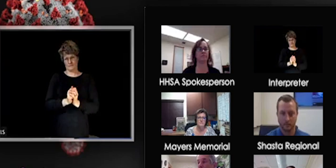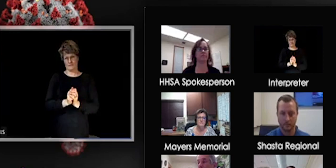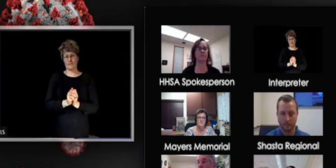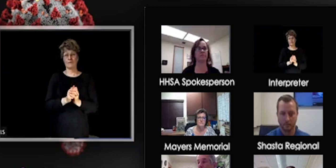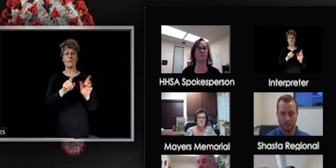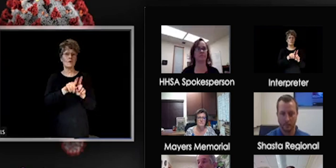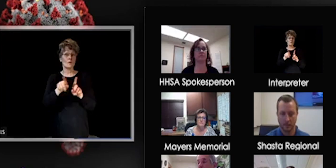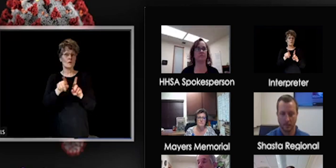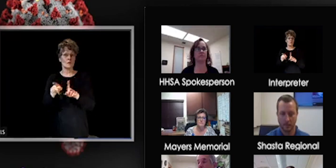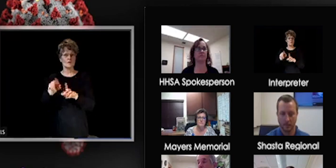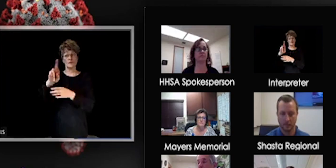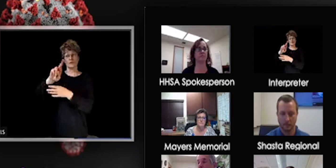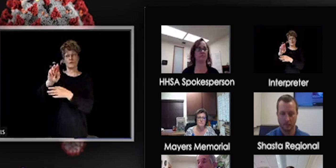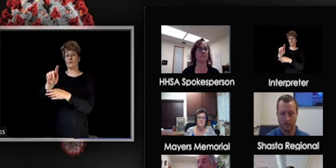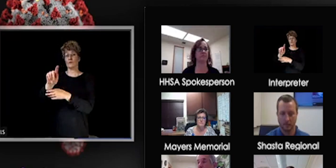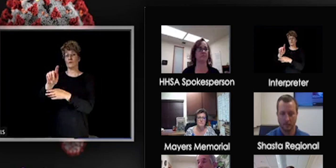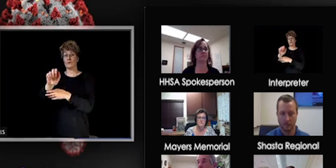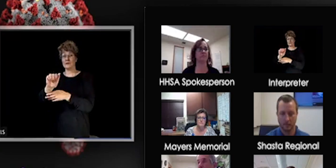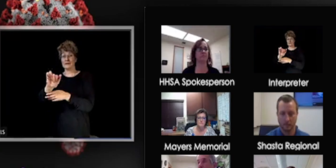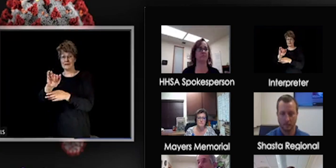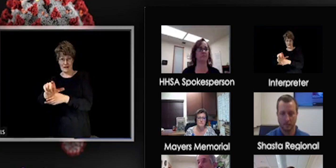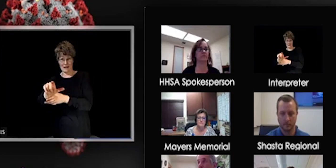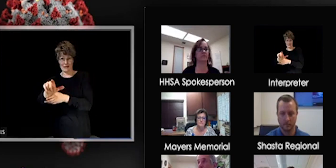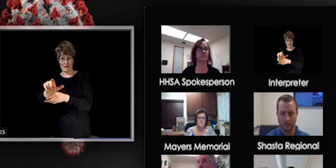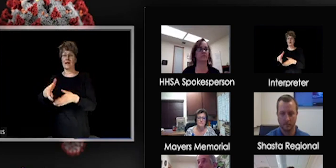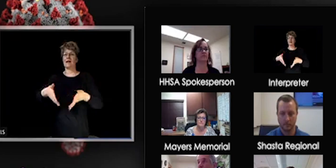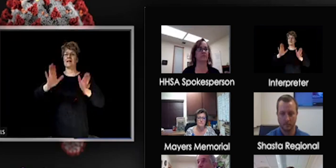statewide. We’ve been able to do that in Shasta County because we have a variance in